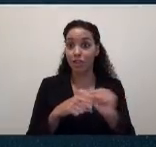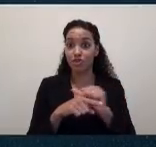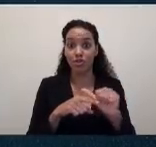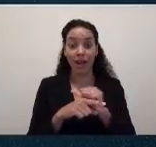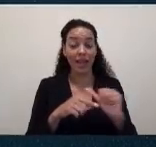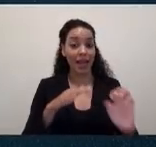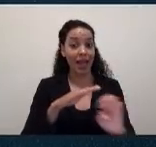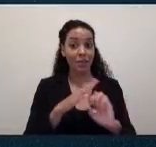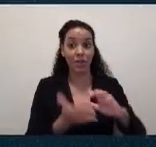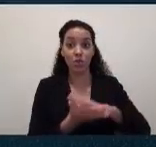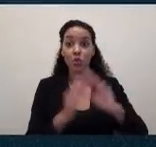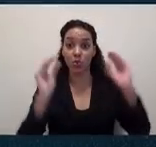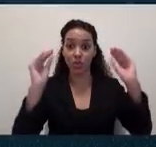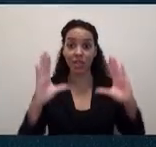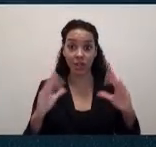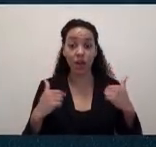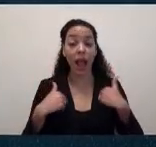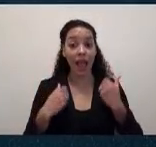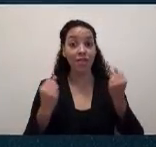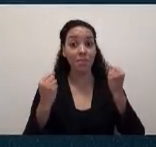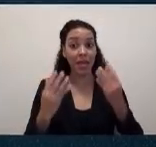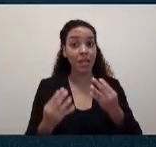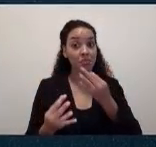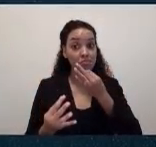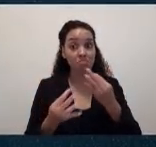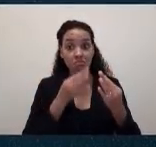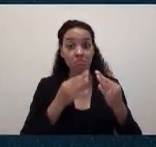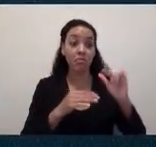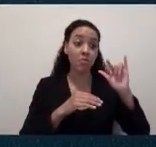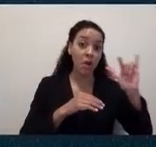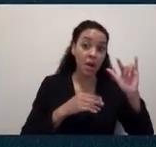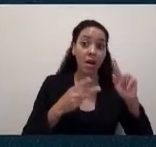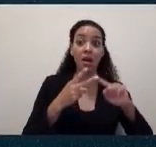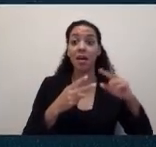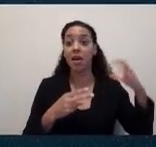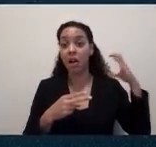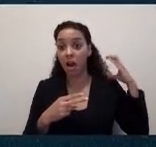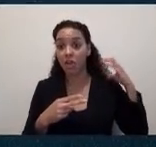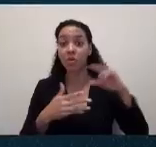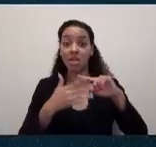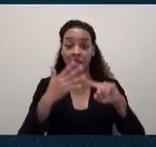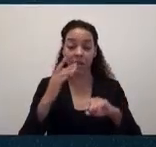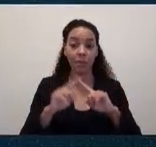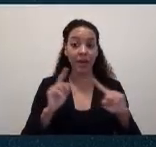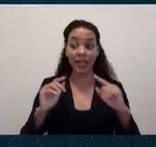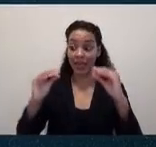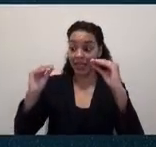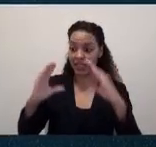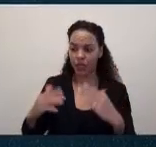And I bow down to all teachers everywhere, because it was far harder than flying in a helicopter